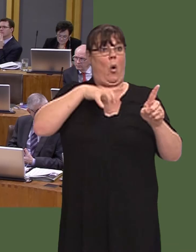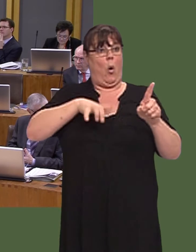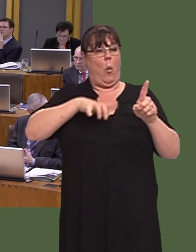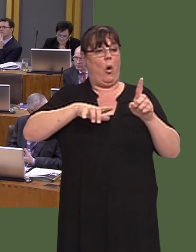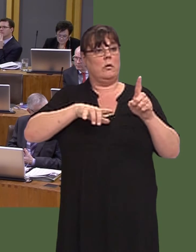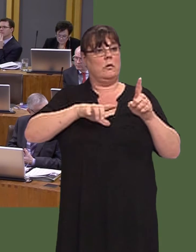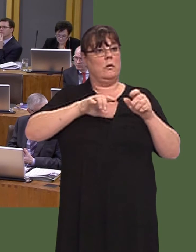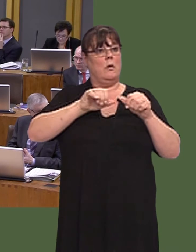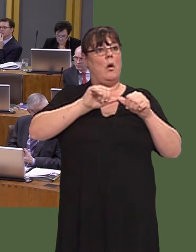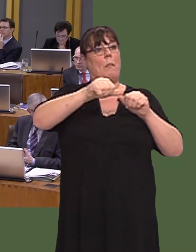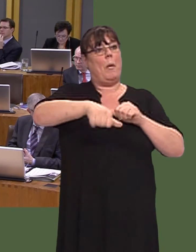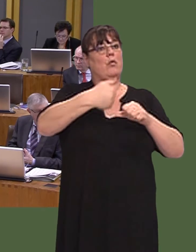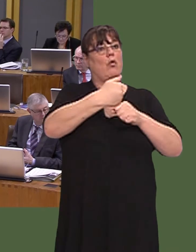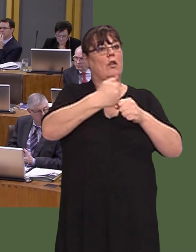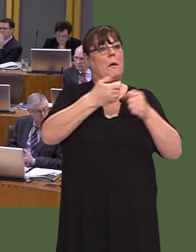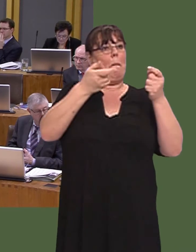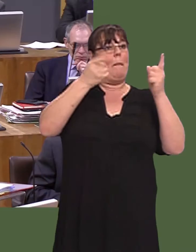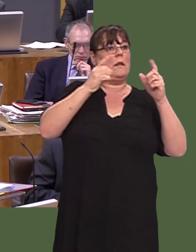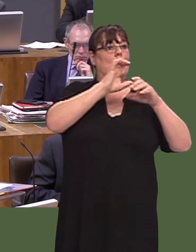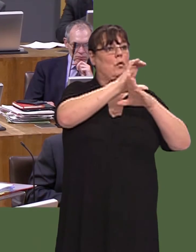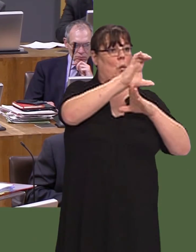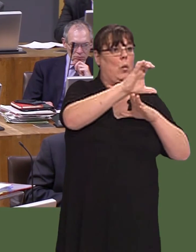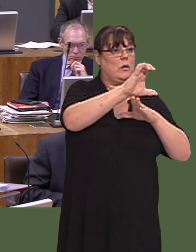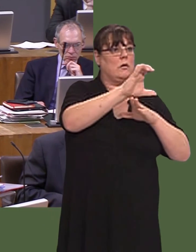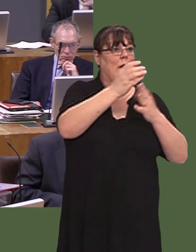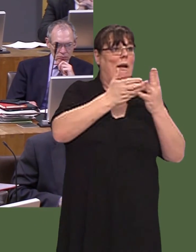Masterís course in the 2017-18 academic year.